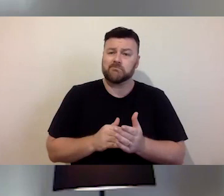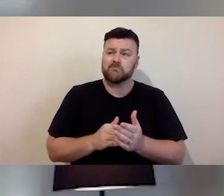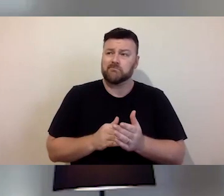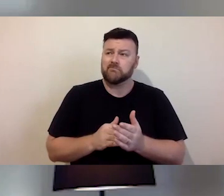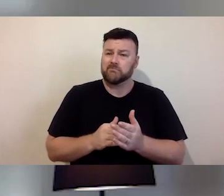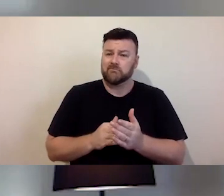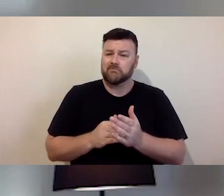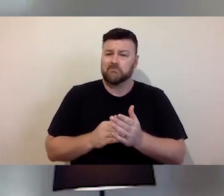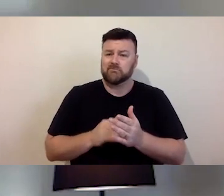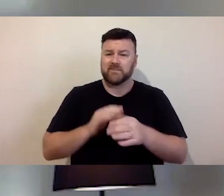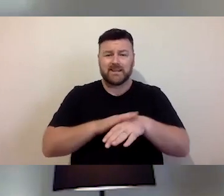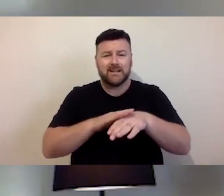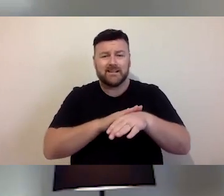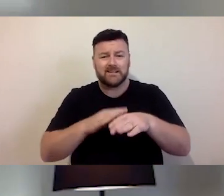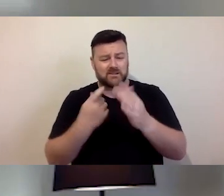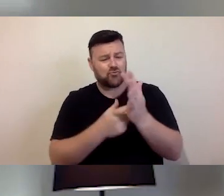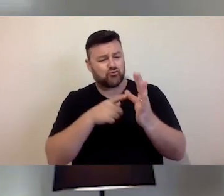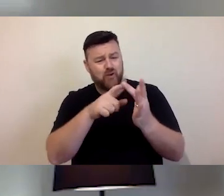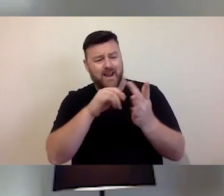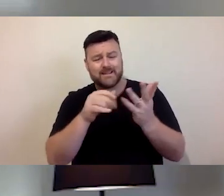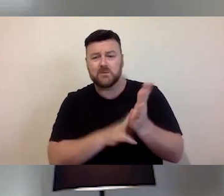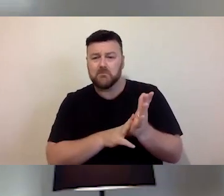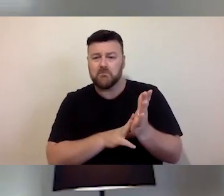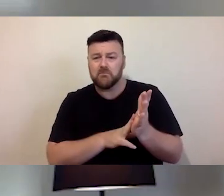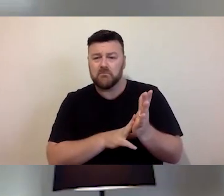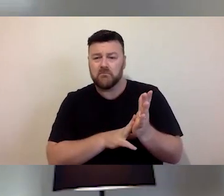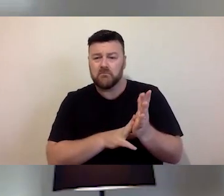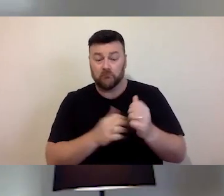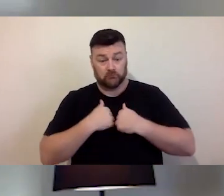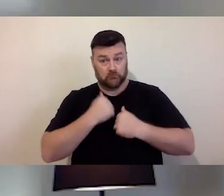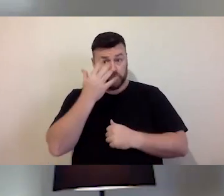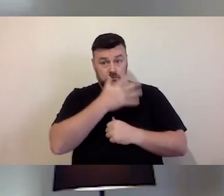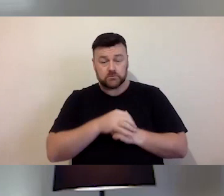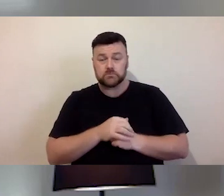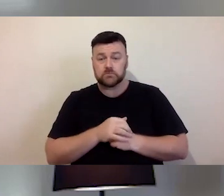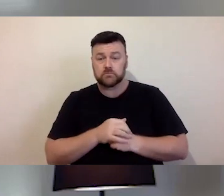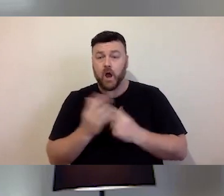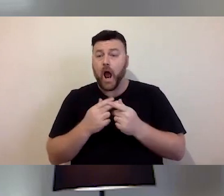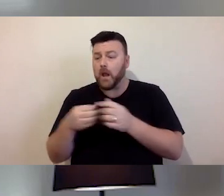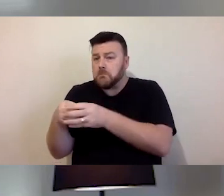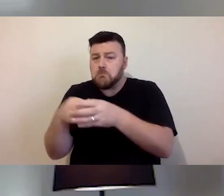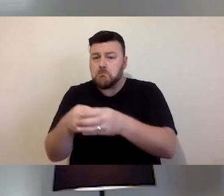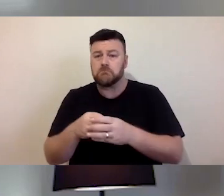peoples. And marginalised peoples, black peoples, from across Australia